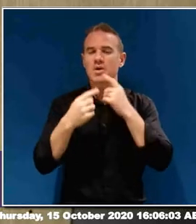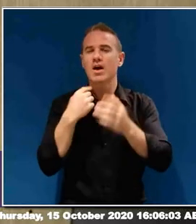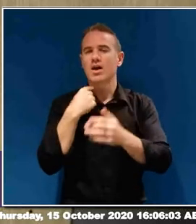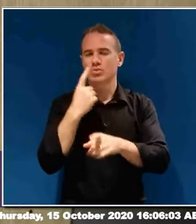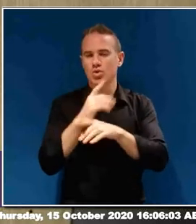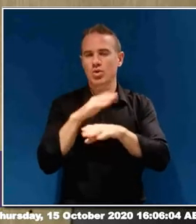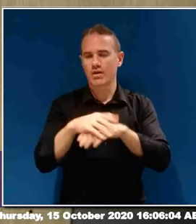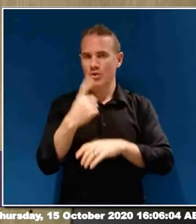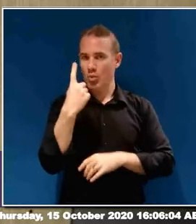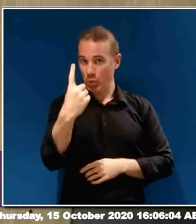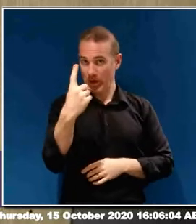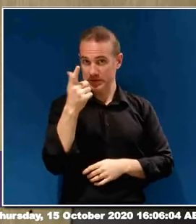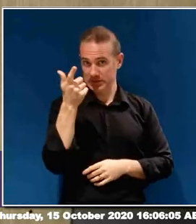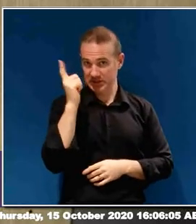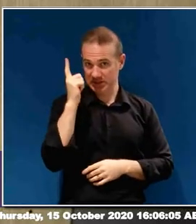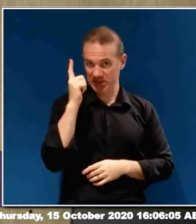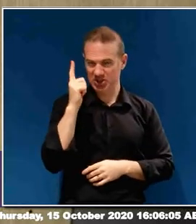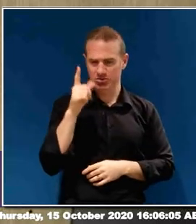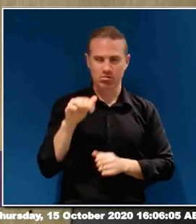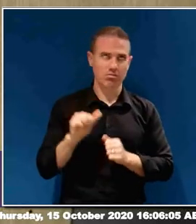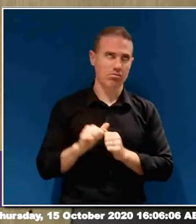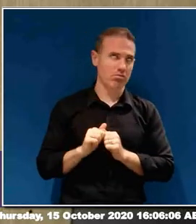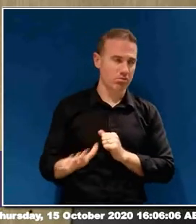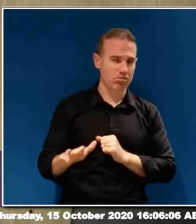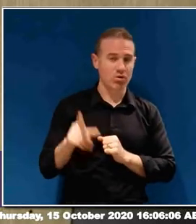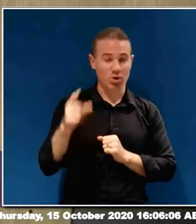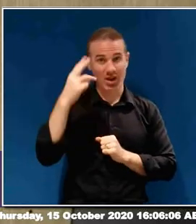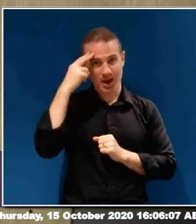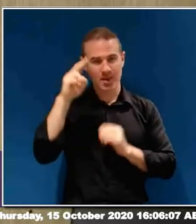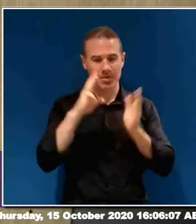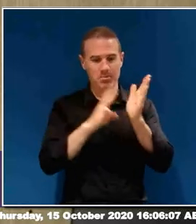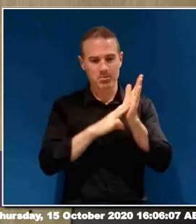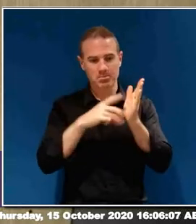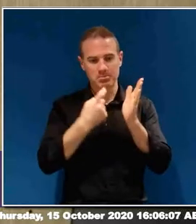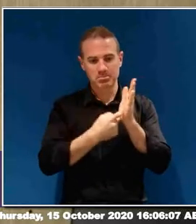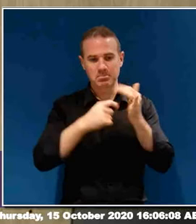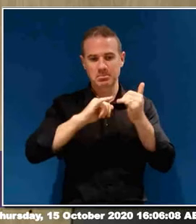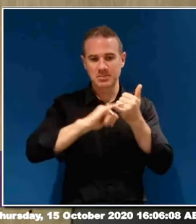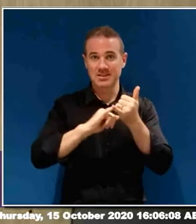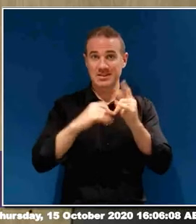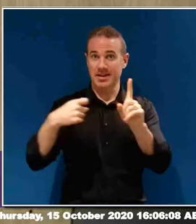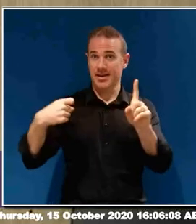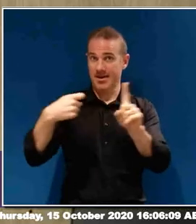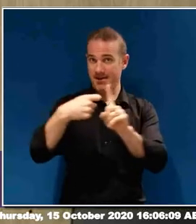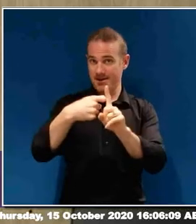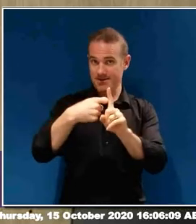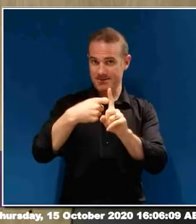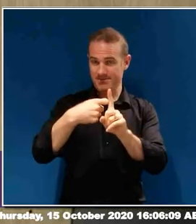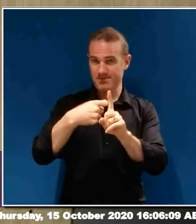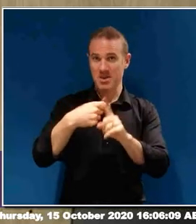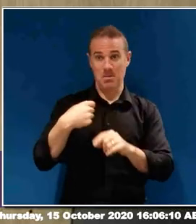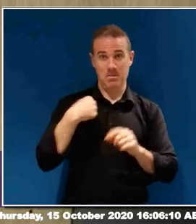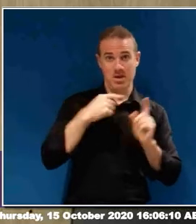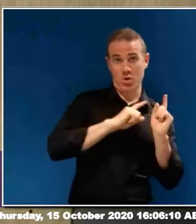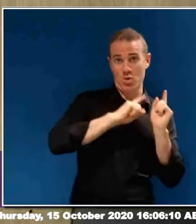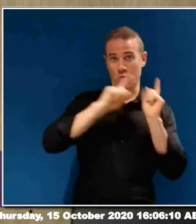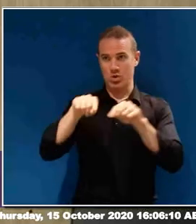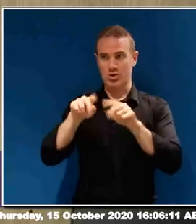students with a disability in her class when I observed when they were in Grade 3, I think it was.